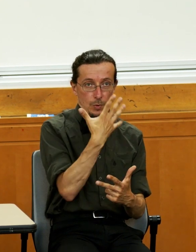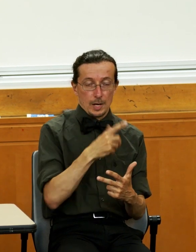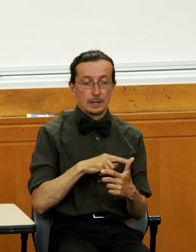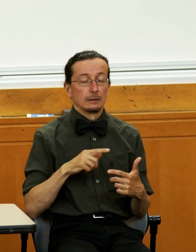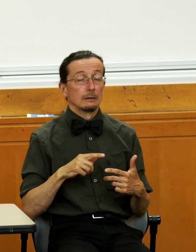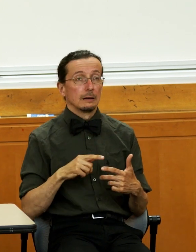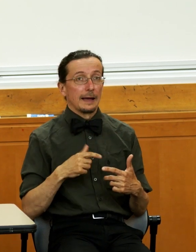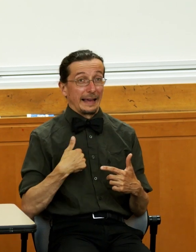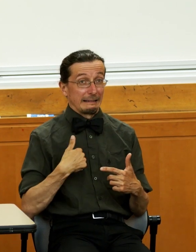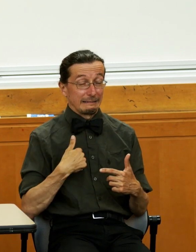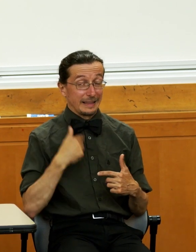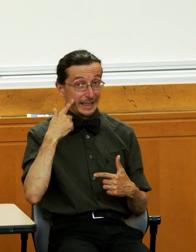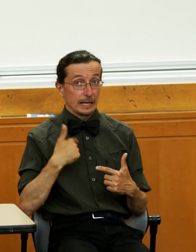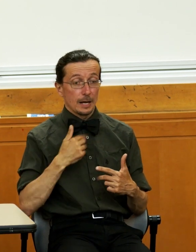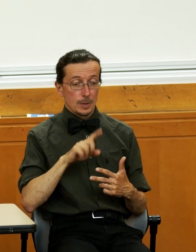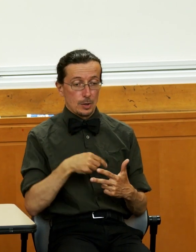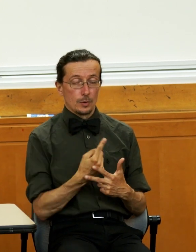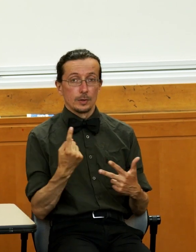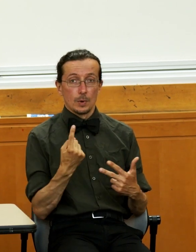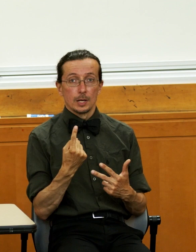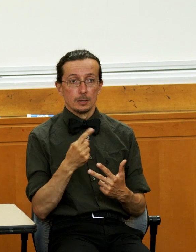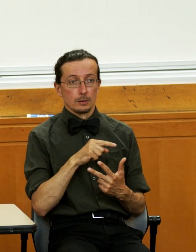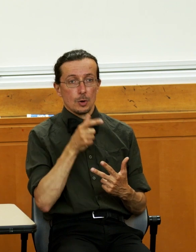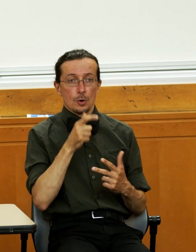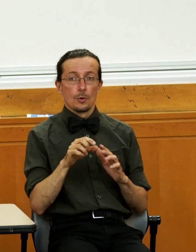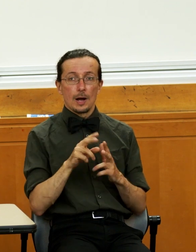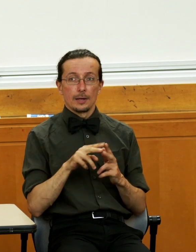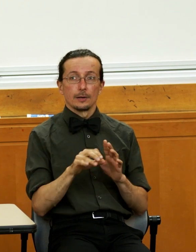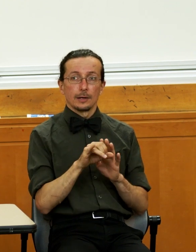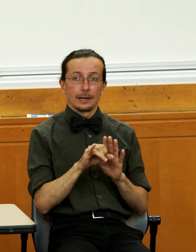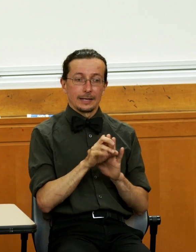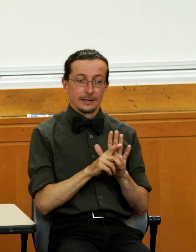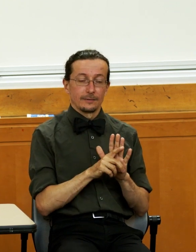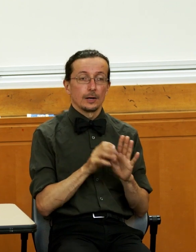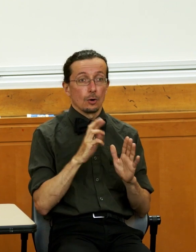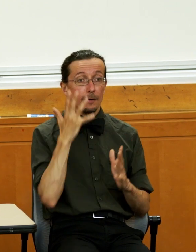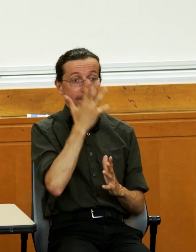as I know, I was the only one of the co-organizers who either identified as or was visibly disabled.